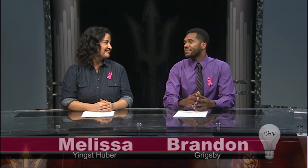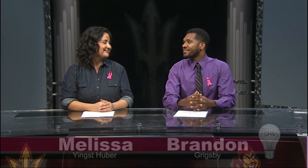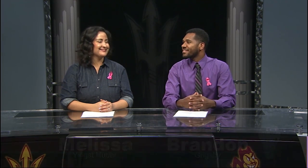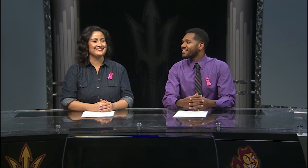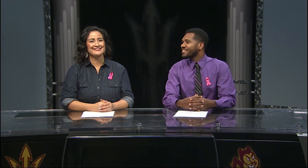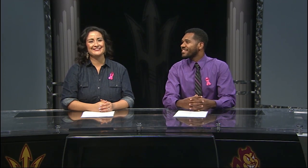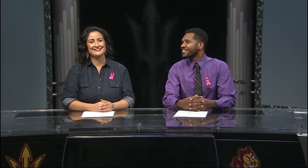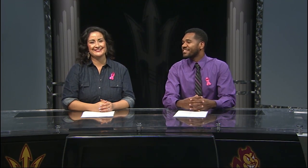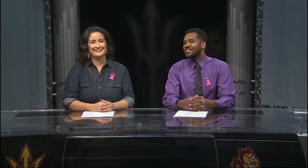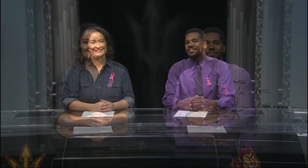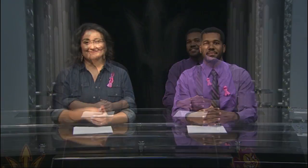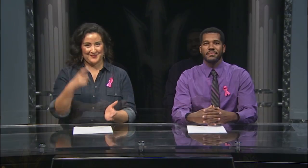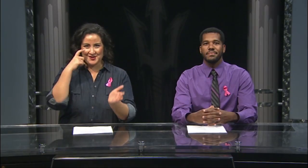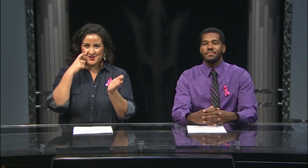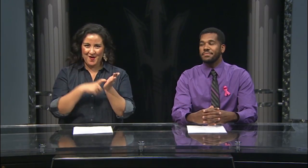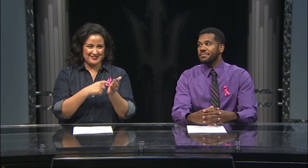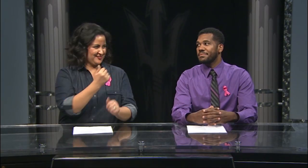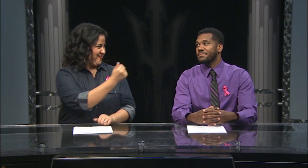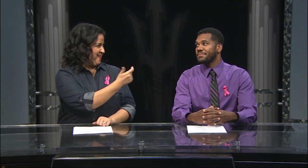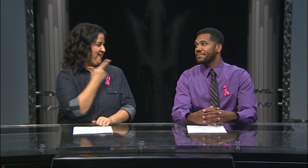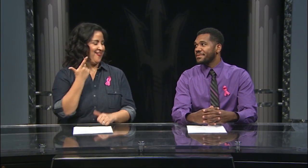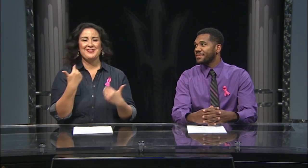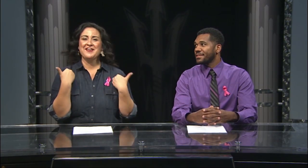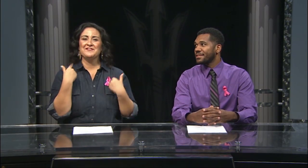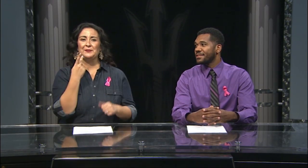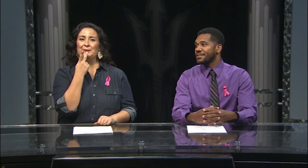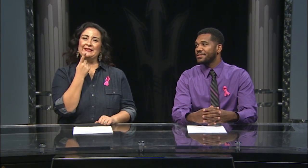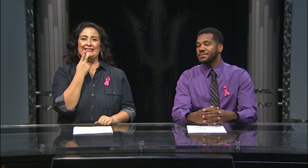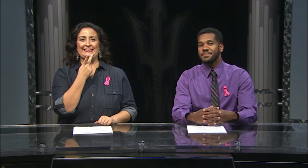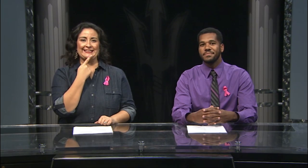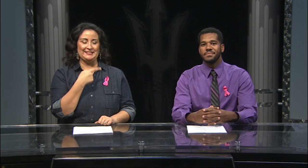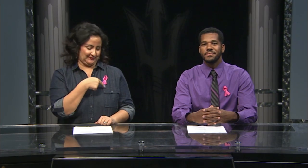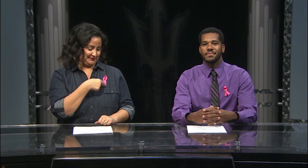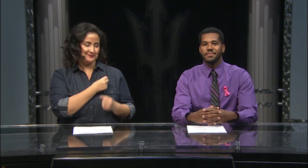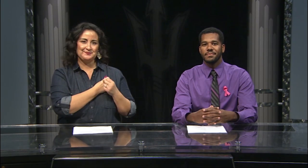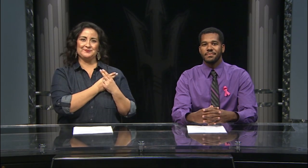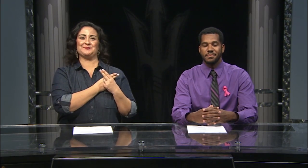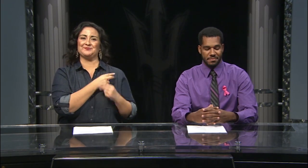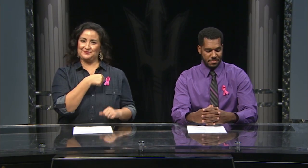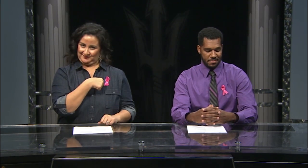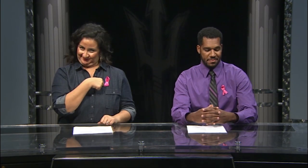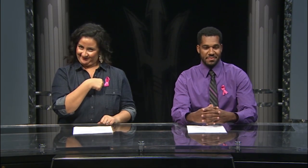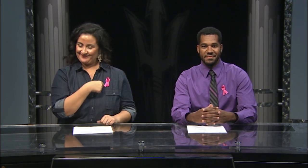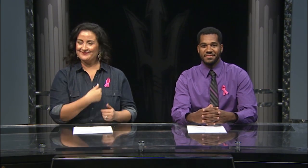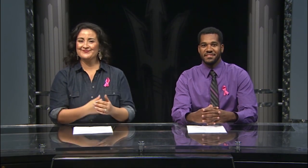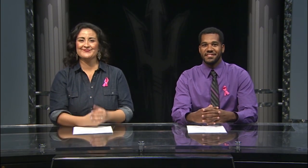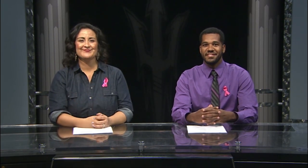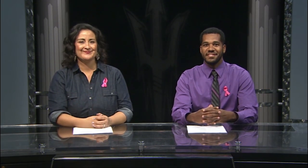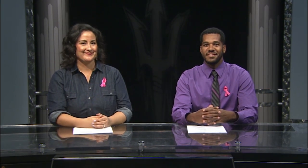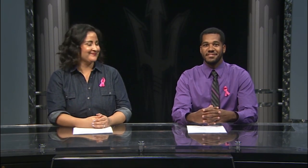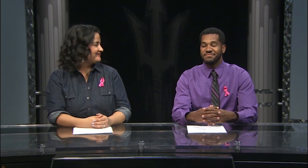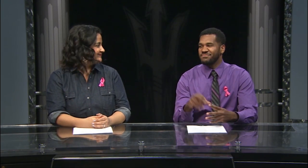You’ll notice that all of us have on a bit of pink this show.